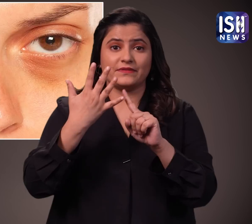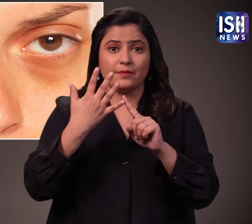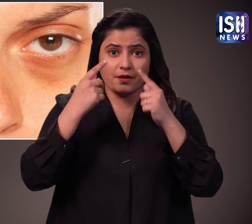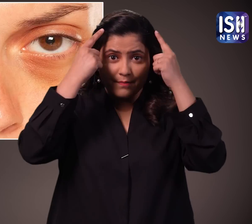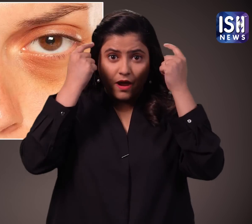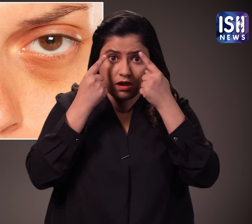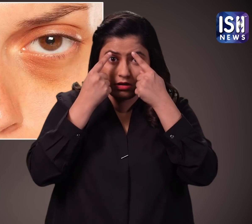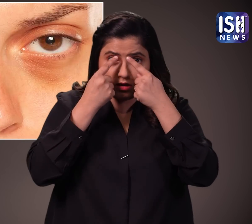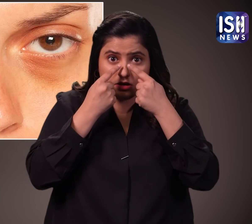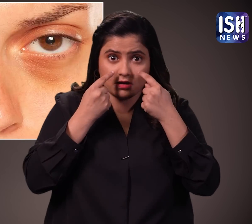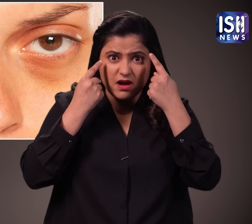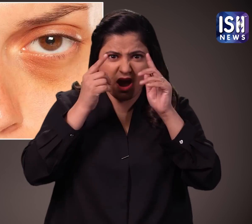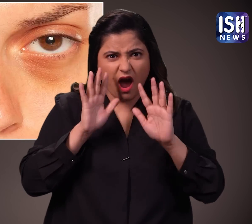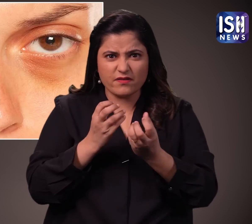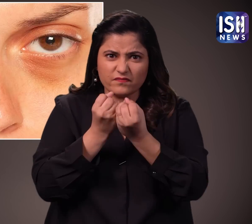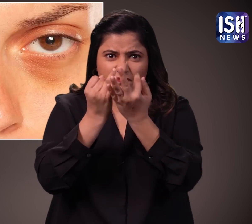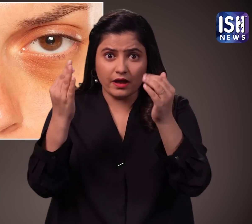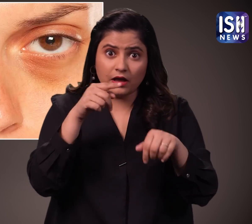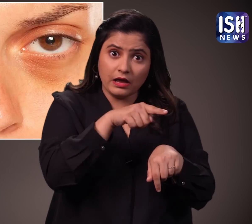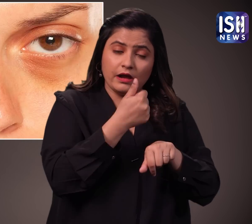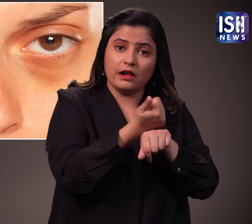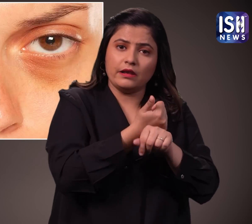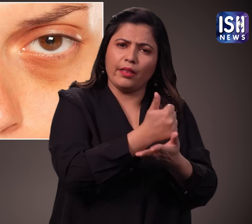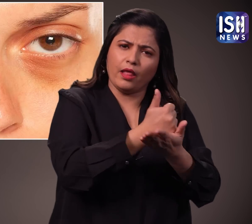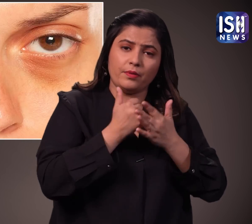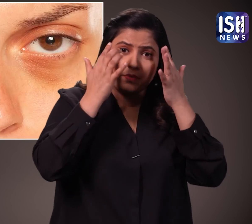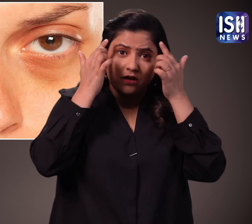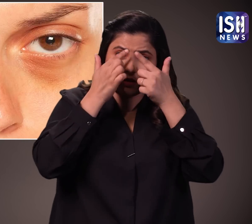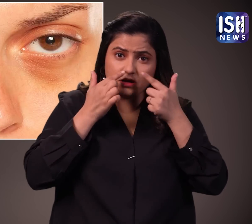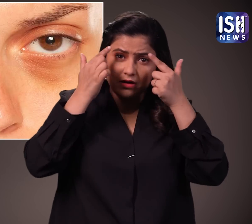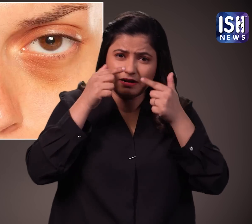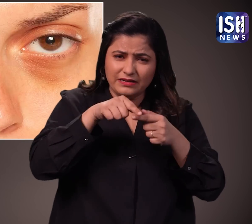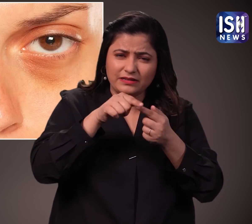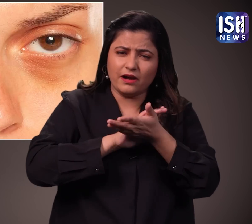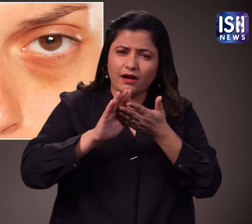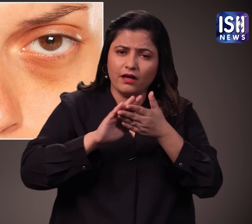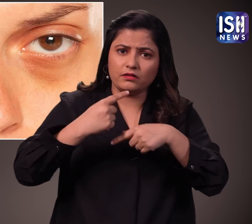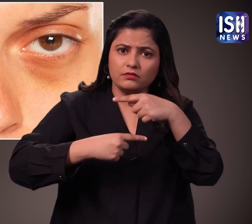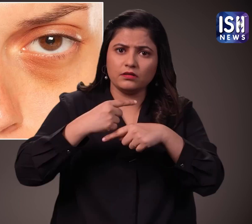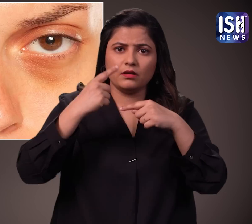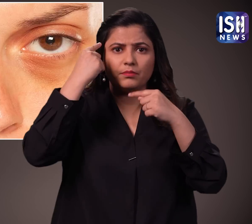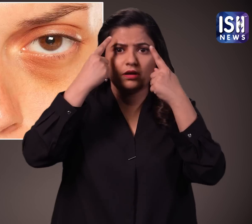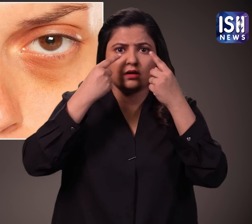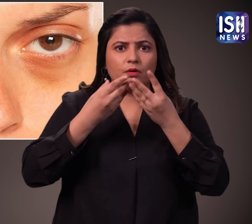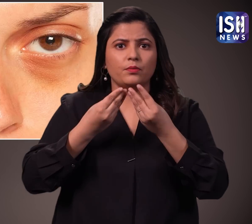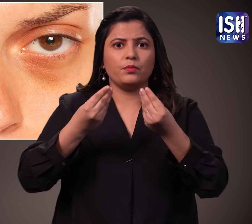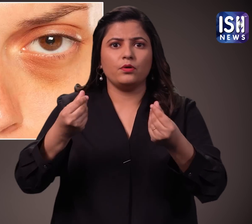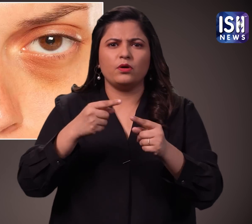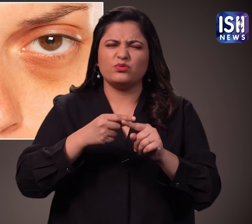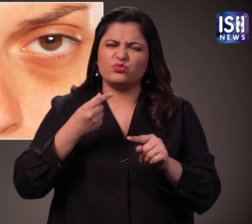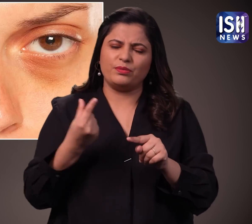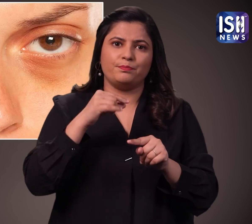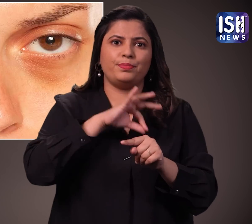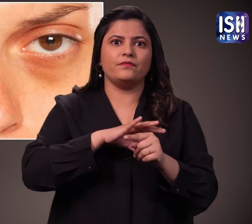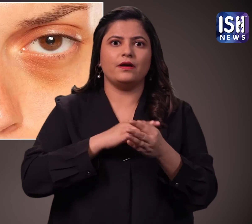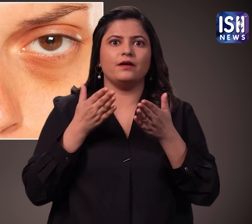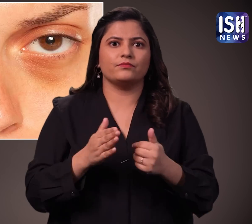5. Removes dark circles: Ghee reduces dark circles & under-eye bags and prevents around the eyes pigmentation.